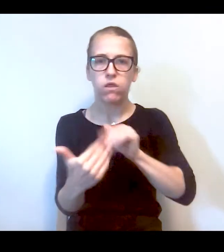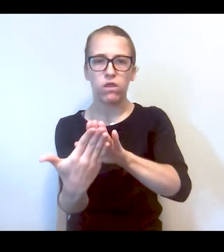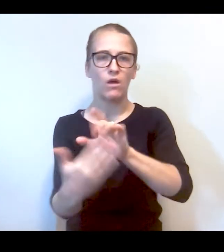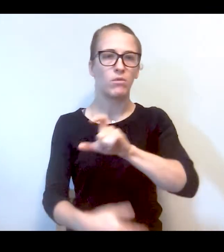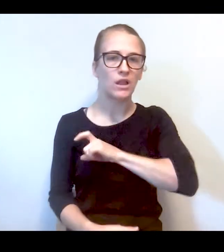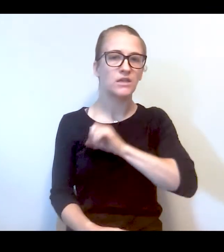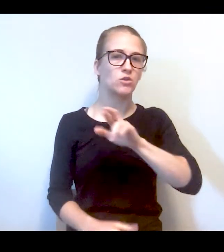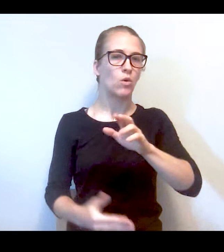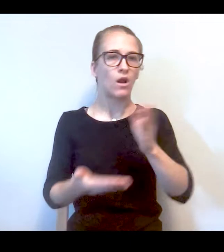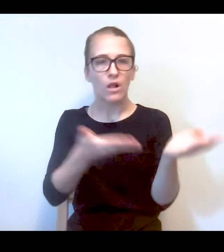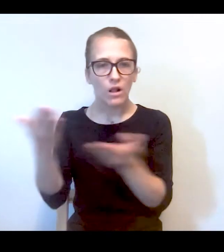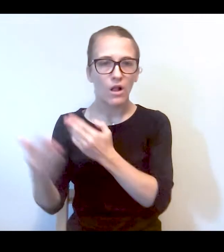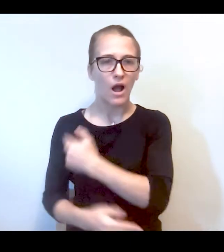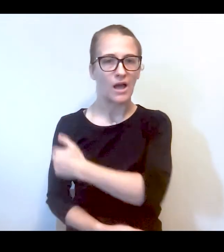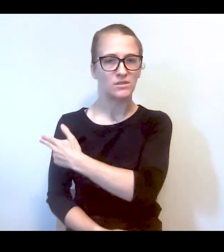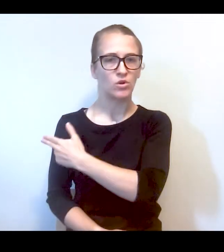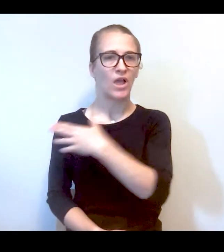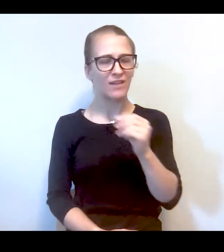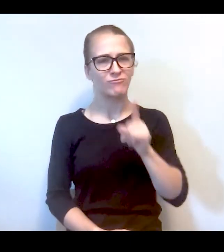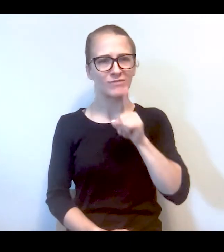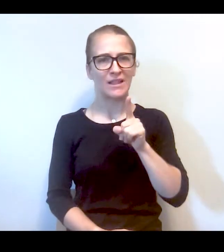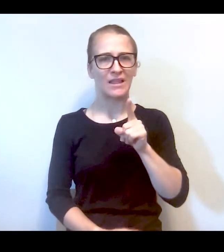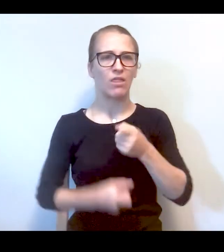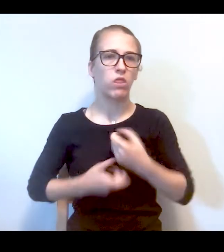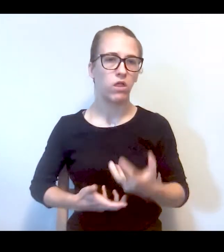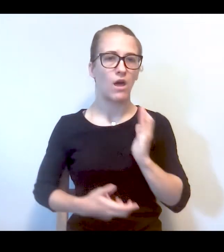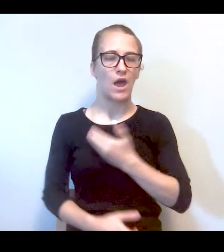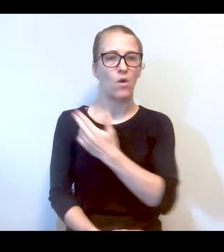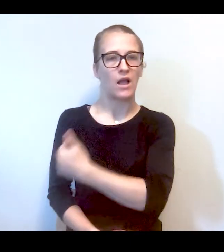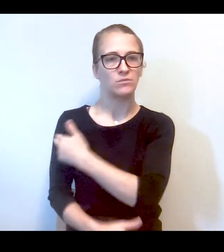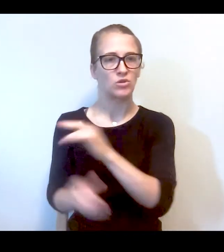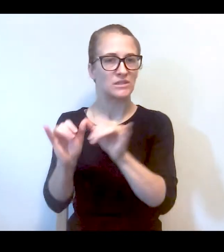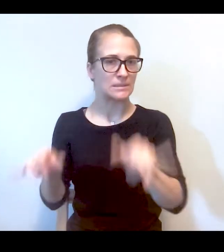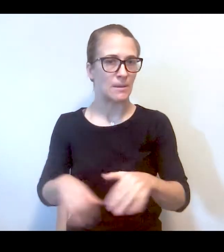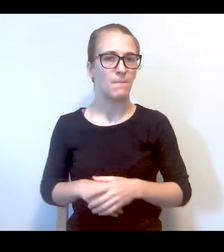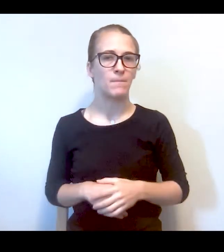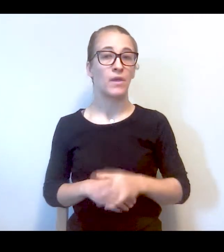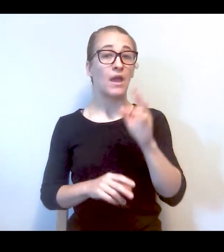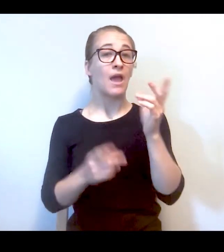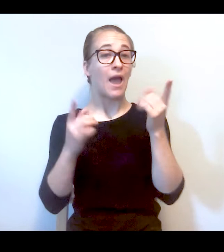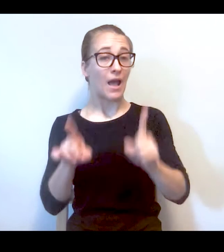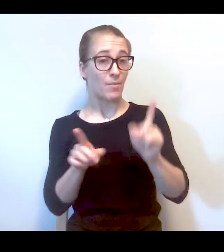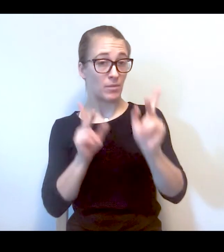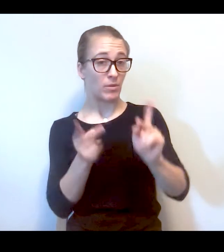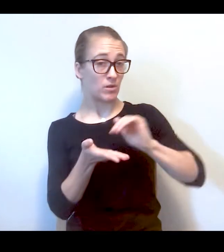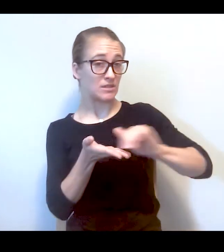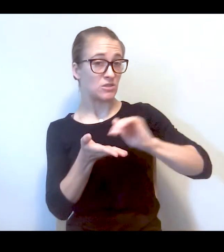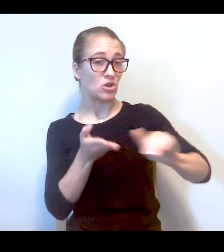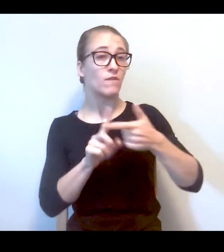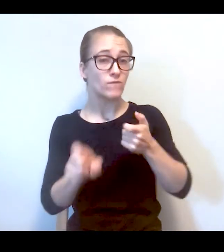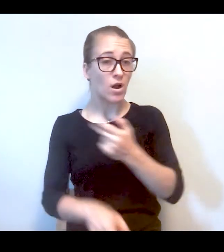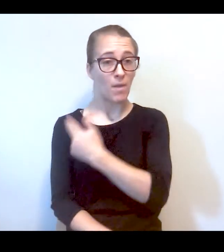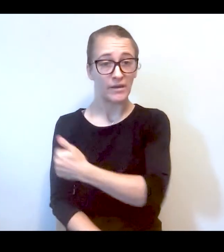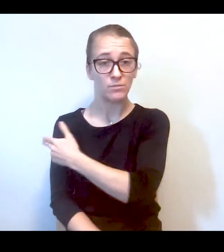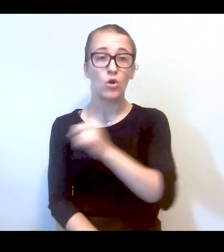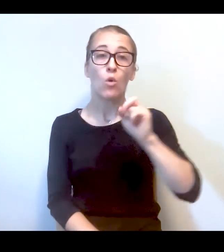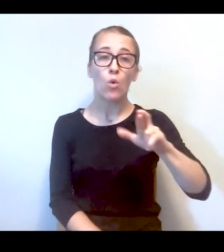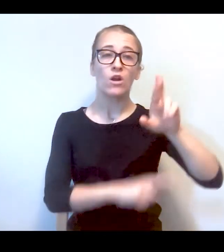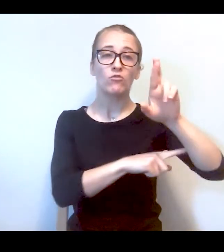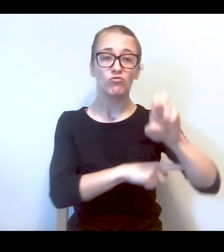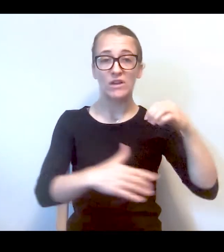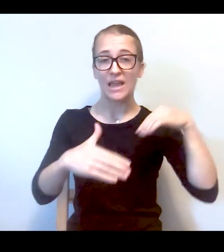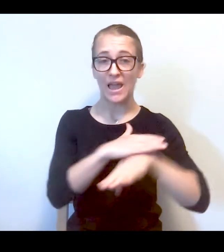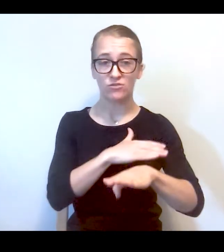the police and exacerbation of our hospitals.